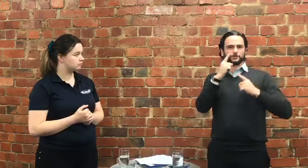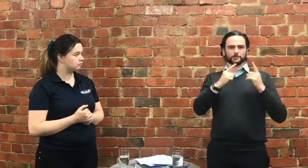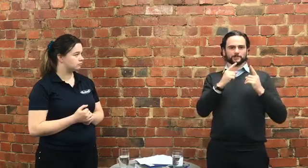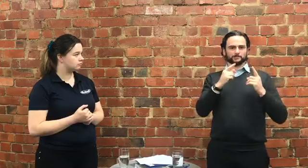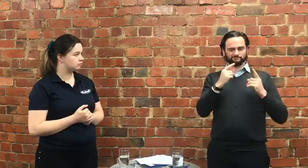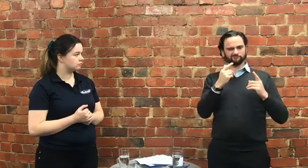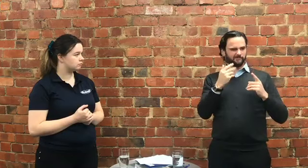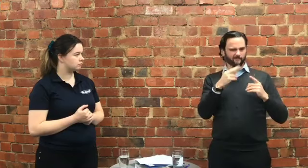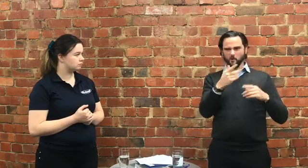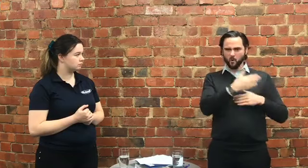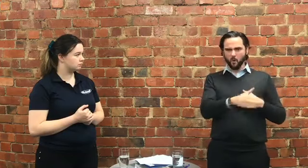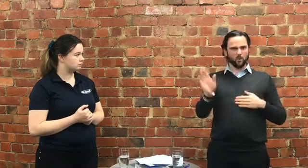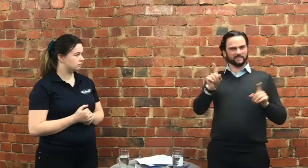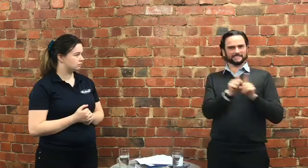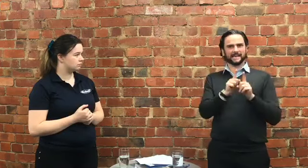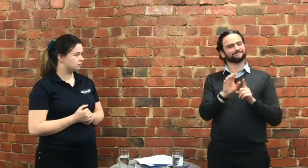in that pre-planning meeting.